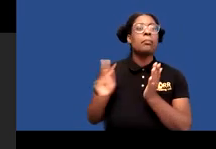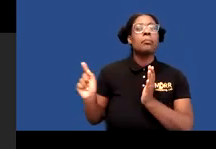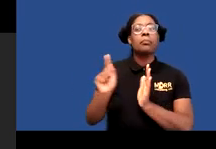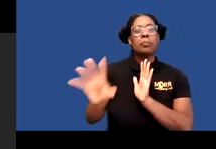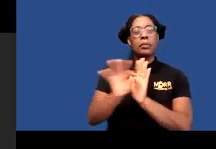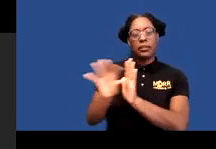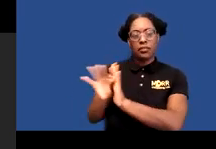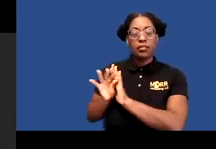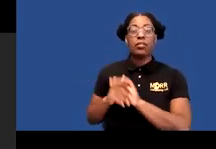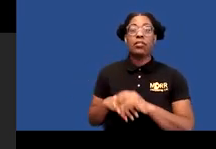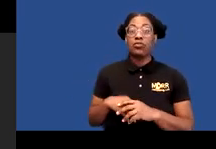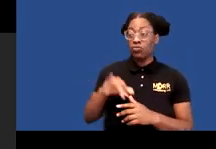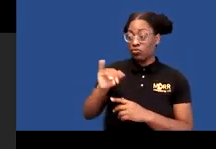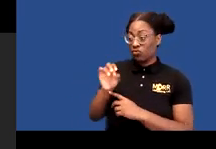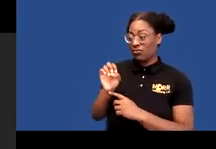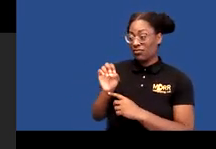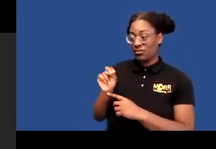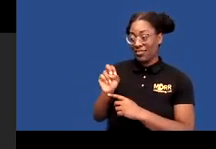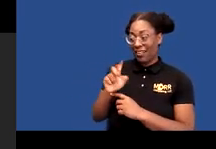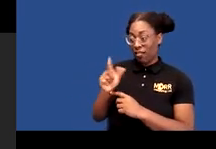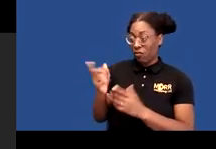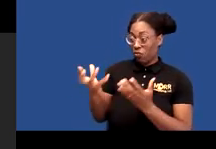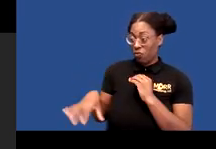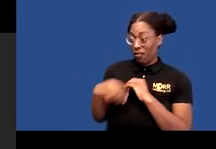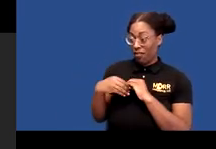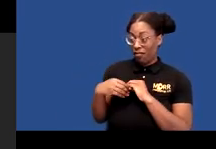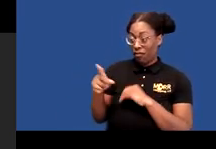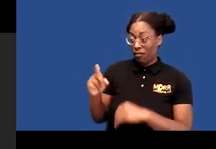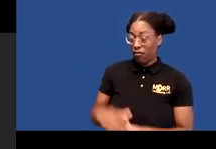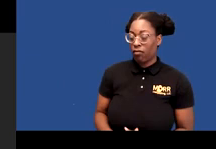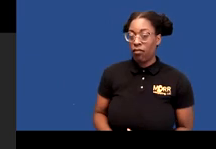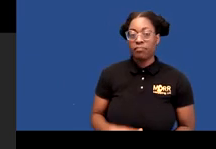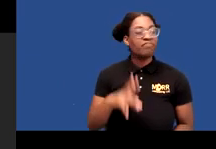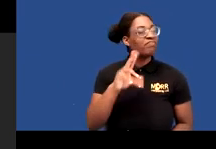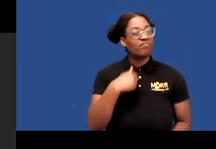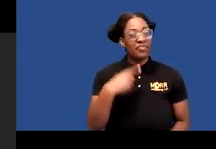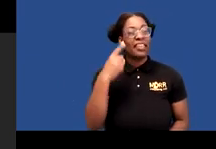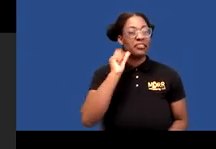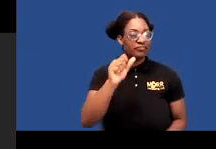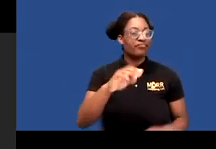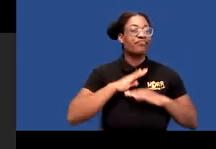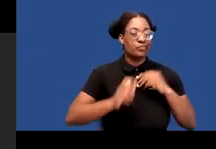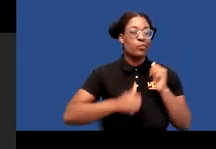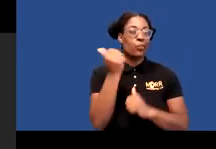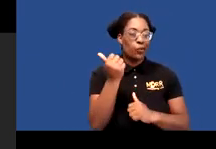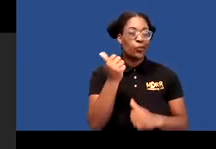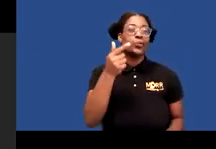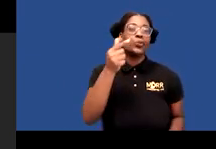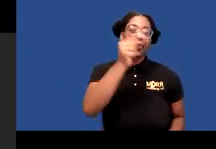Anything to add, Jenelle? [Jenelle, facilitator] Nope, I think it seems to be mostly Google Docs and email